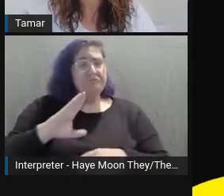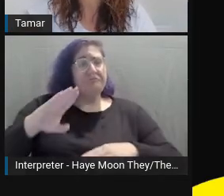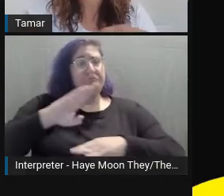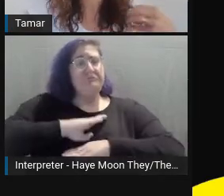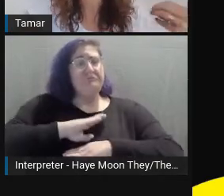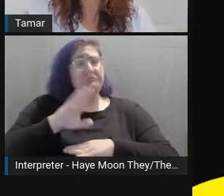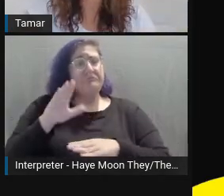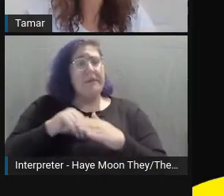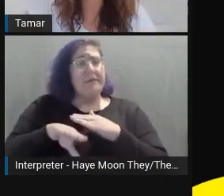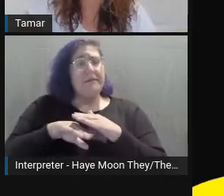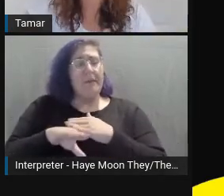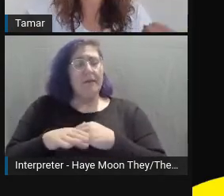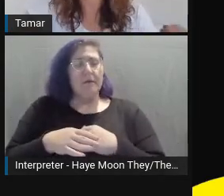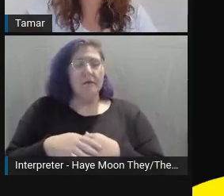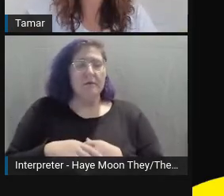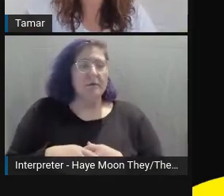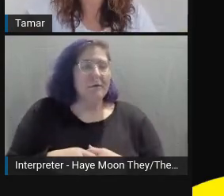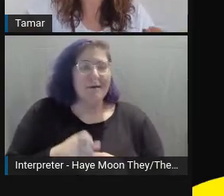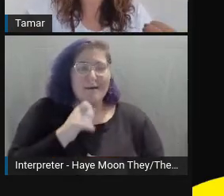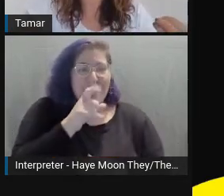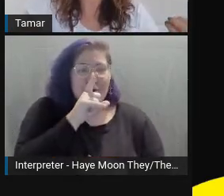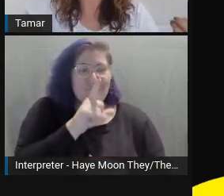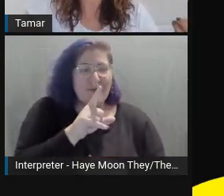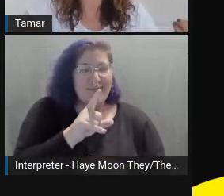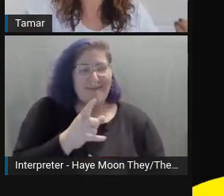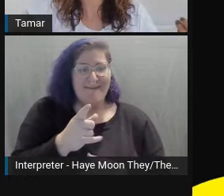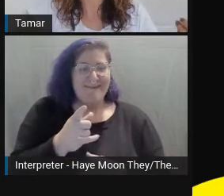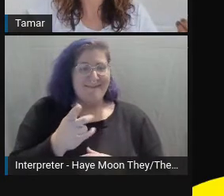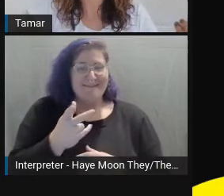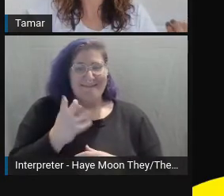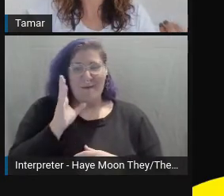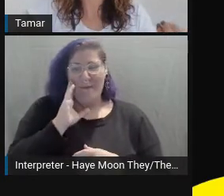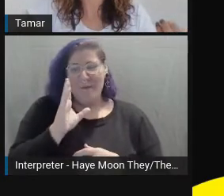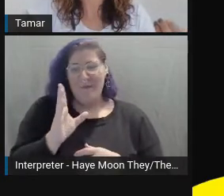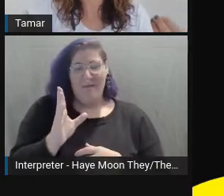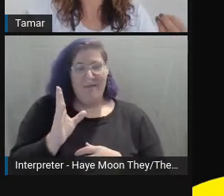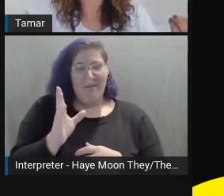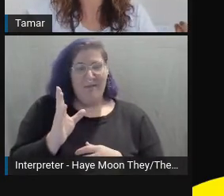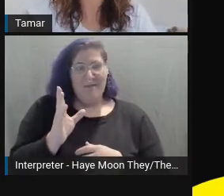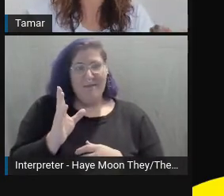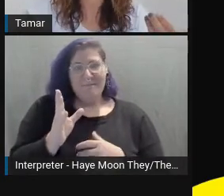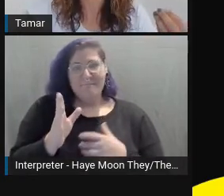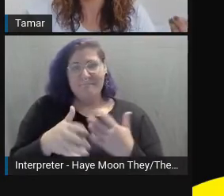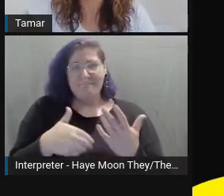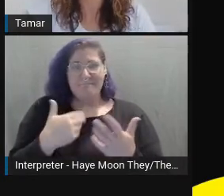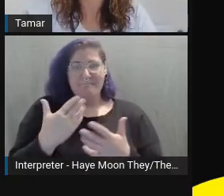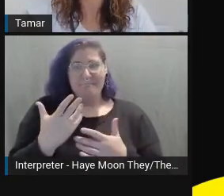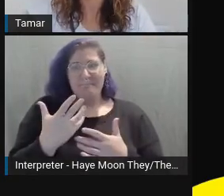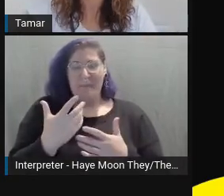but that's not really where my tool is going to be most effective.